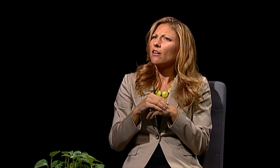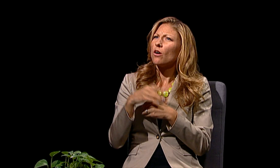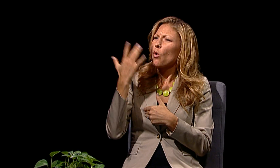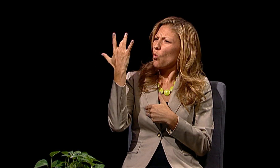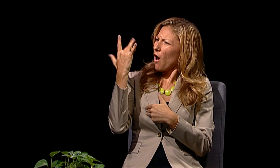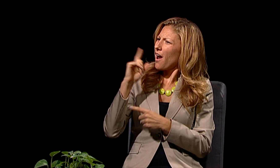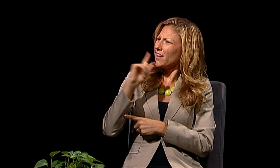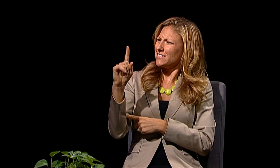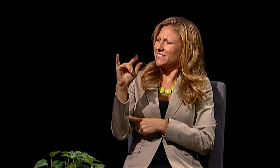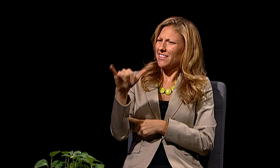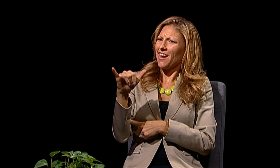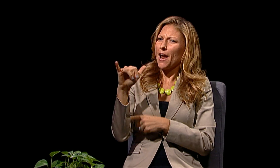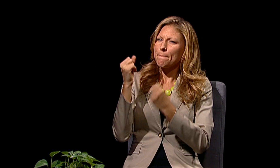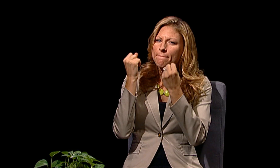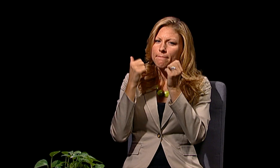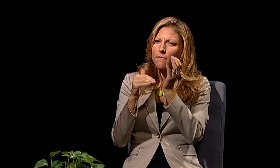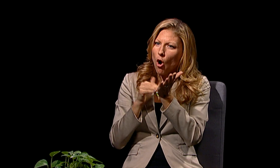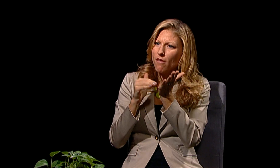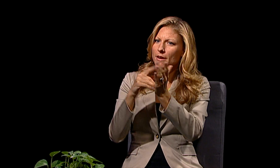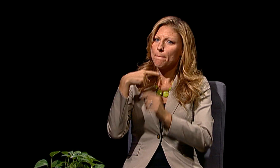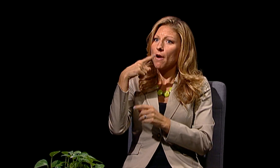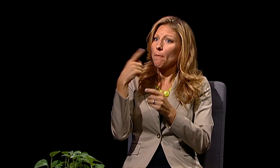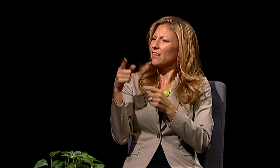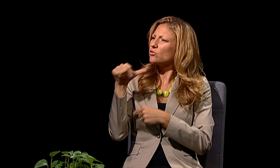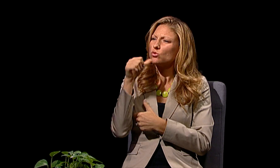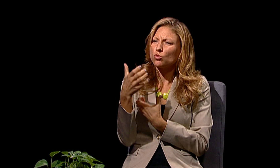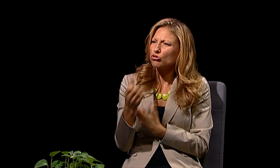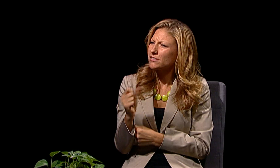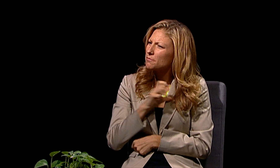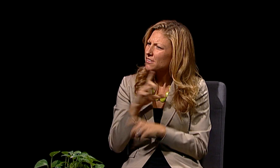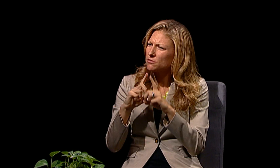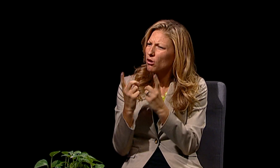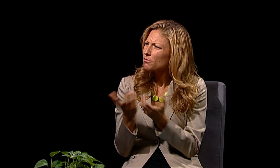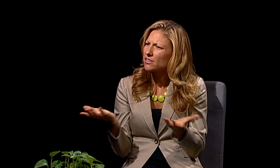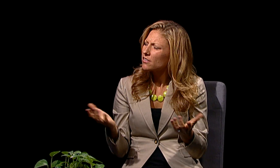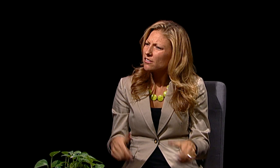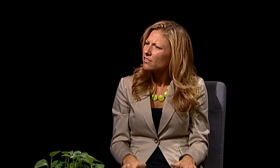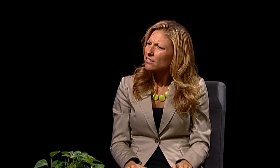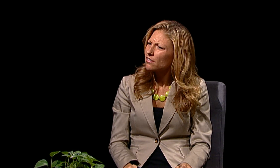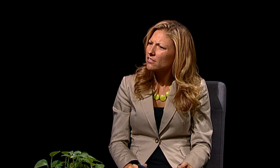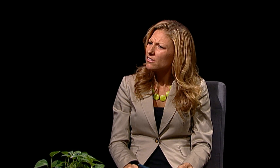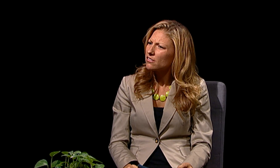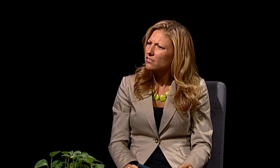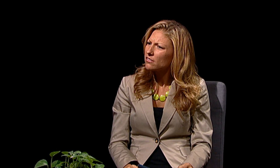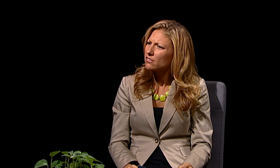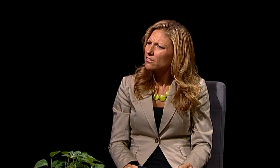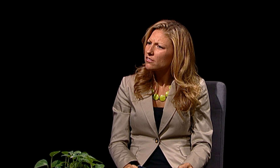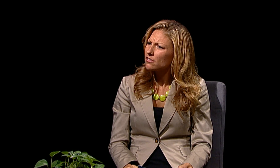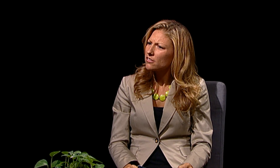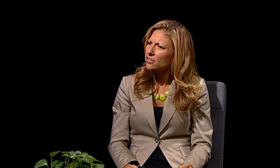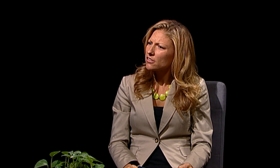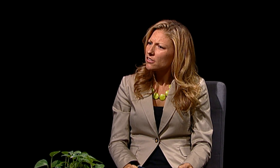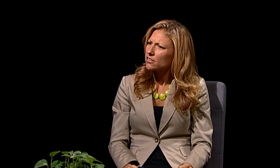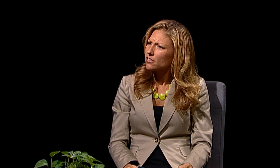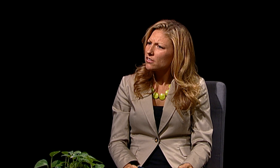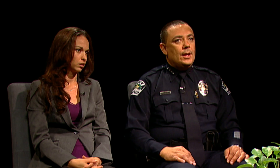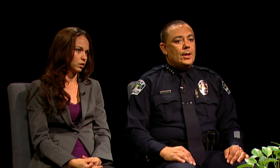OF THE POLICE DEPARTMENT. WHY DO WE OFTEN HEAR ABOUT THE PUBLIC NOT TRUSTING THEIR POLICE DEPARTMENTS?